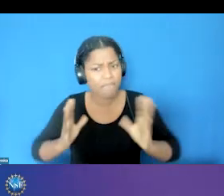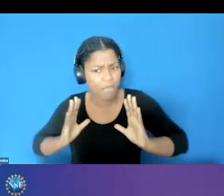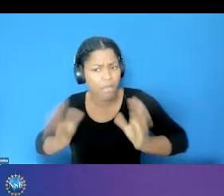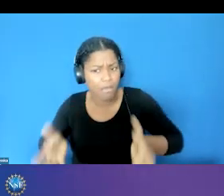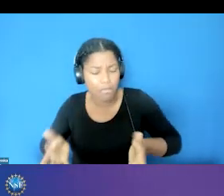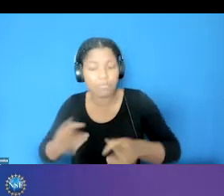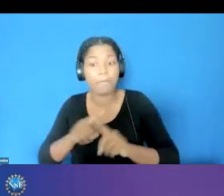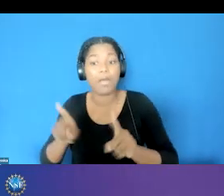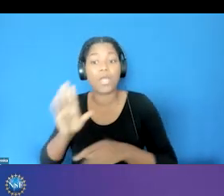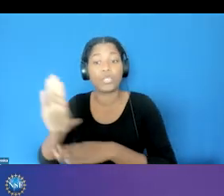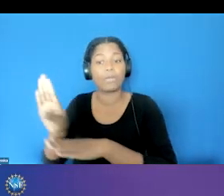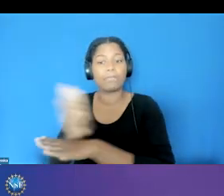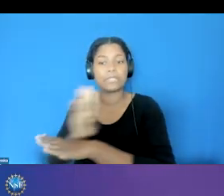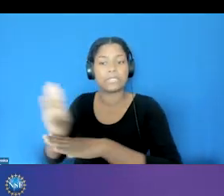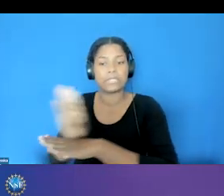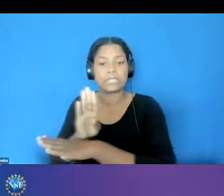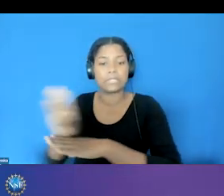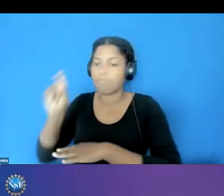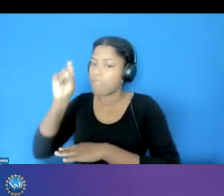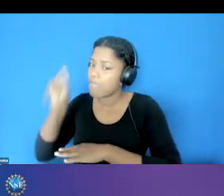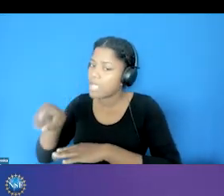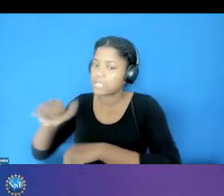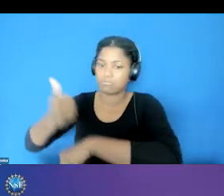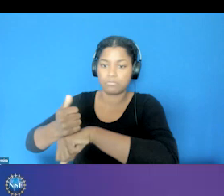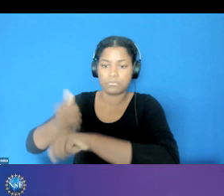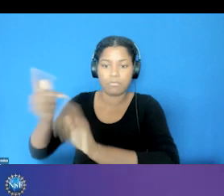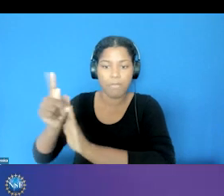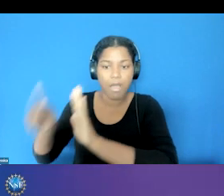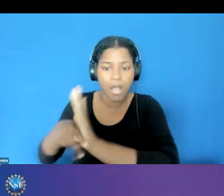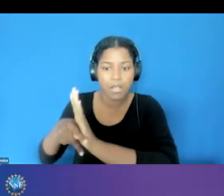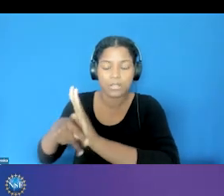However, your institution must have policies and procedures in place